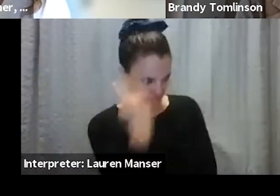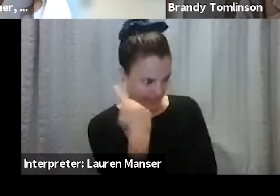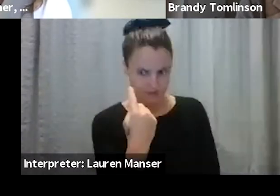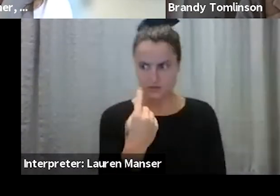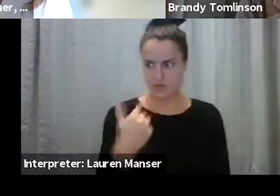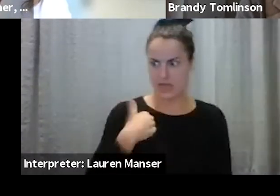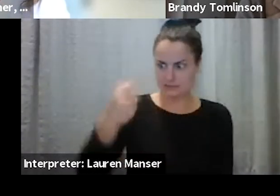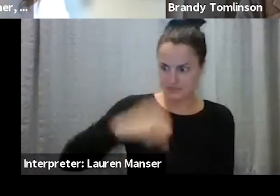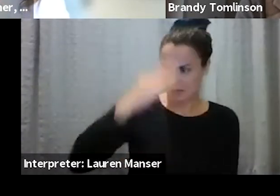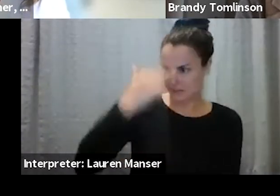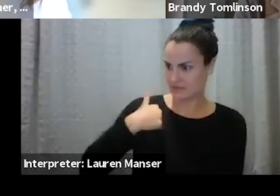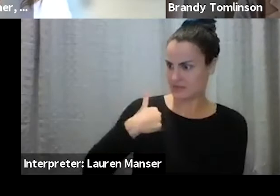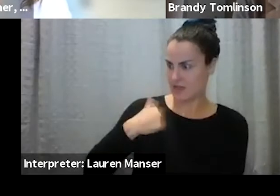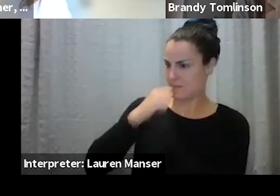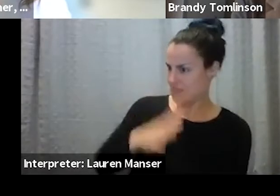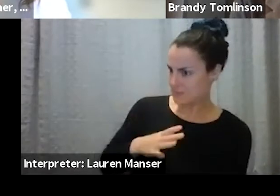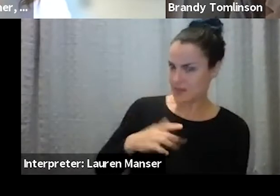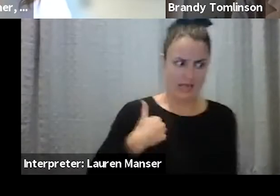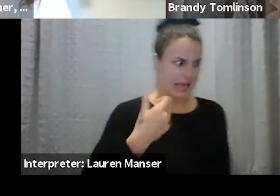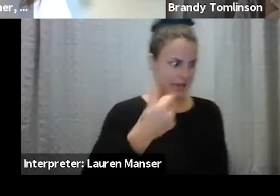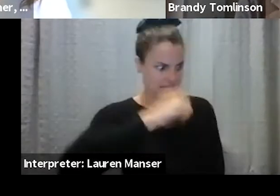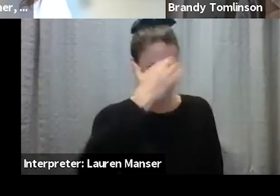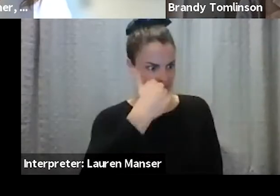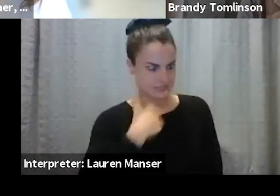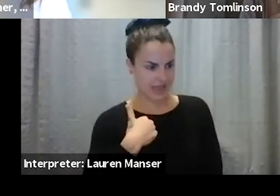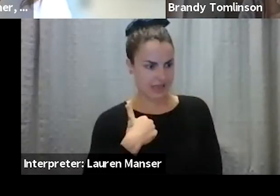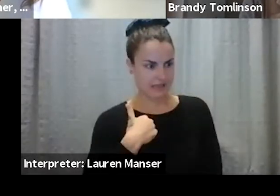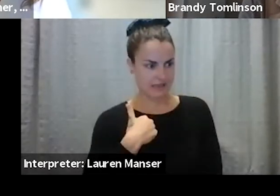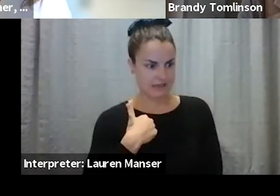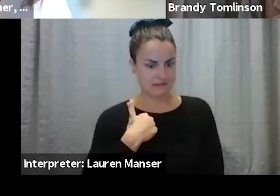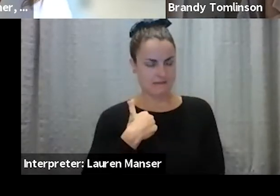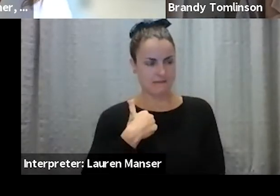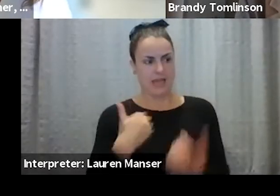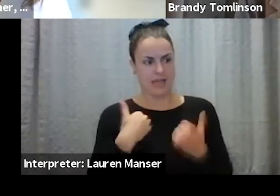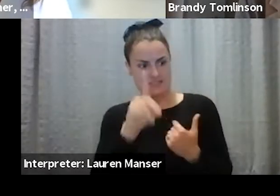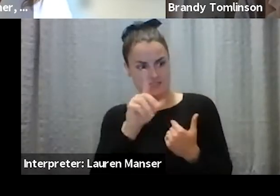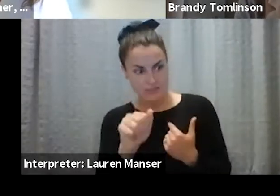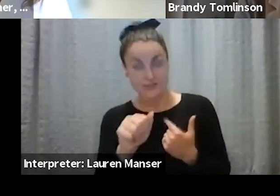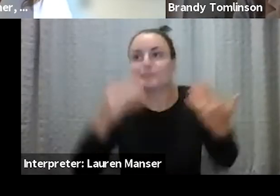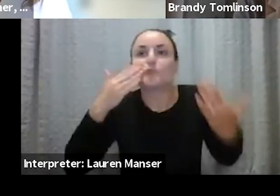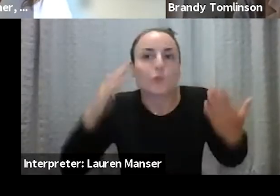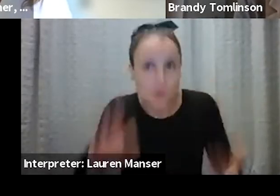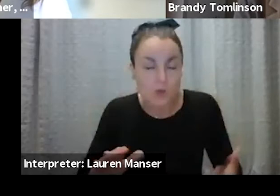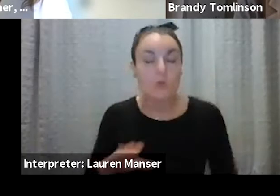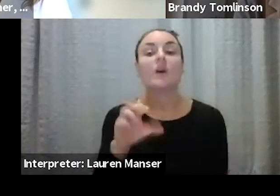And oftentimes, it's the combination of discriminatory views related to not just the disability,